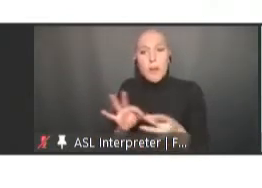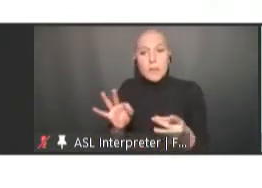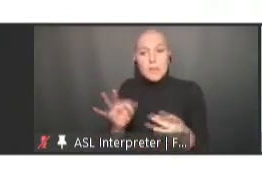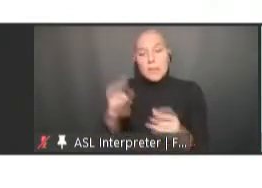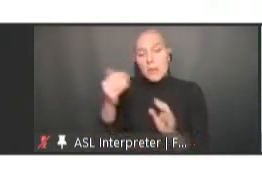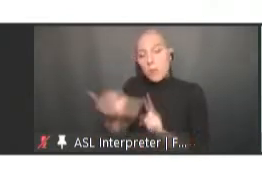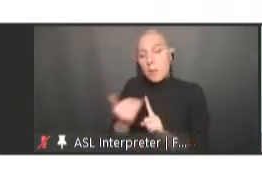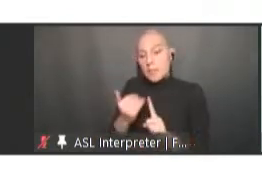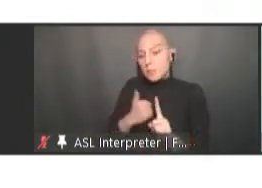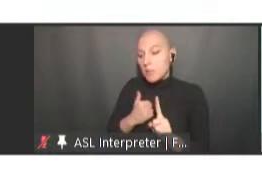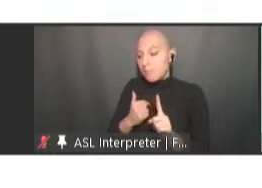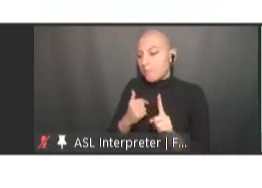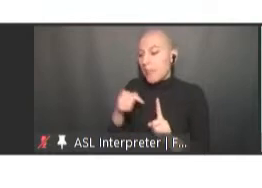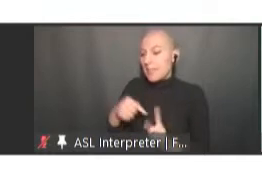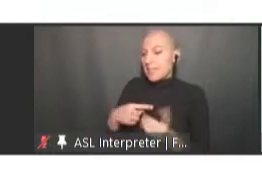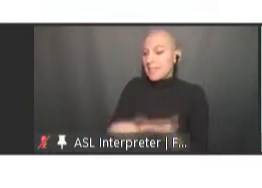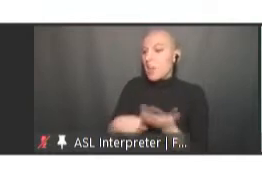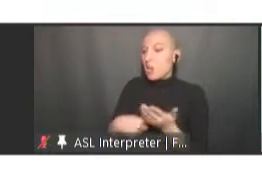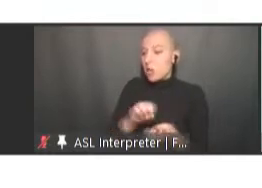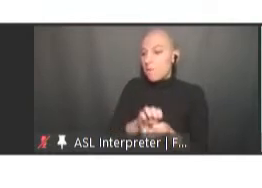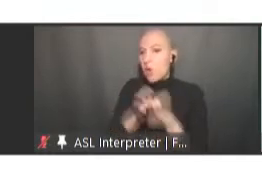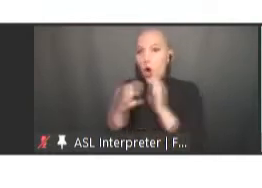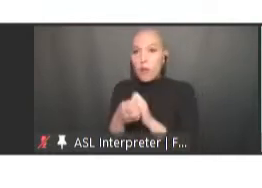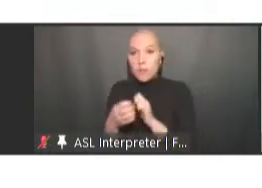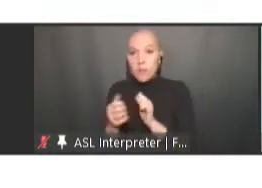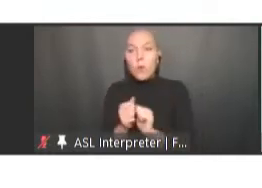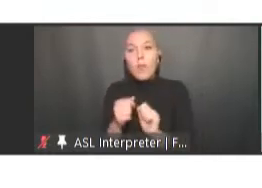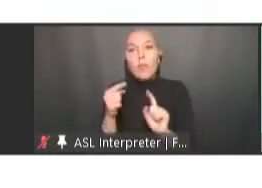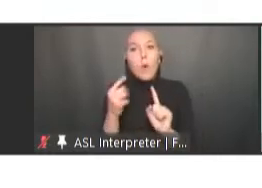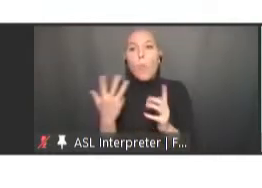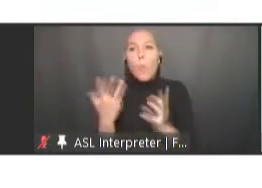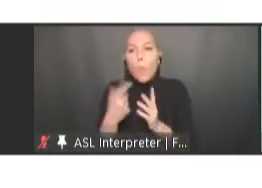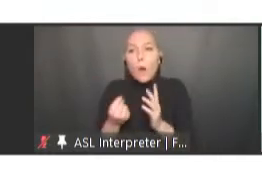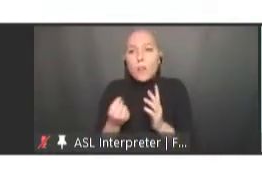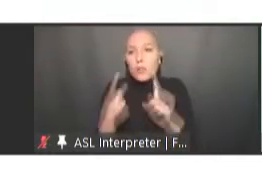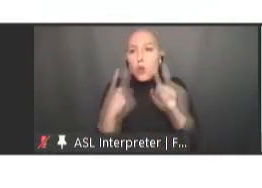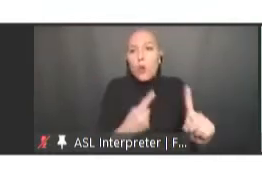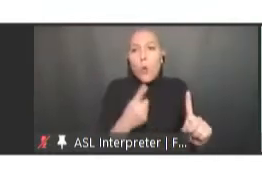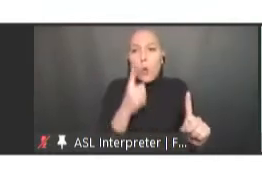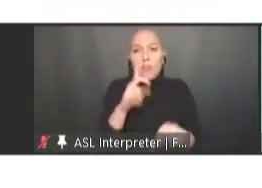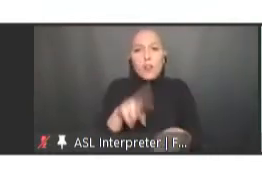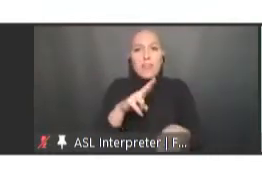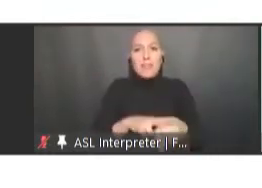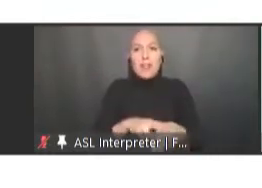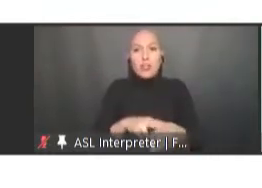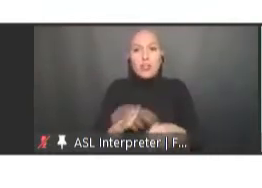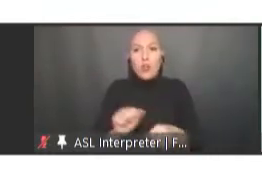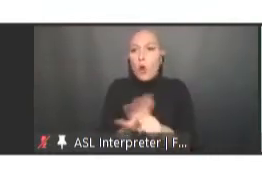around what is the goal of the national COVID-19 vaccination program. And, you know, due to great